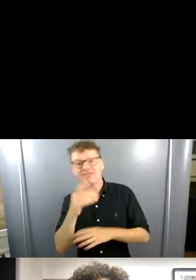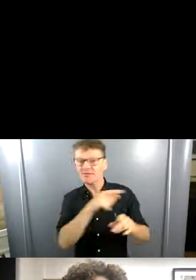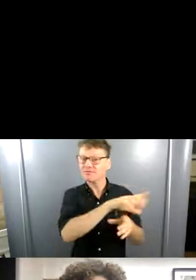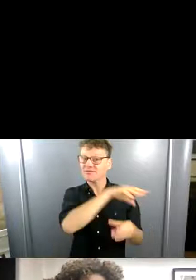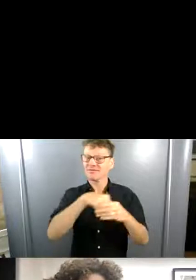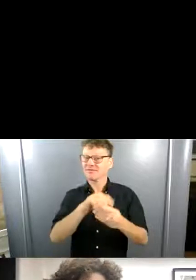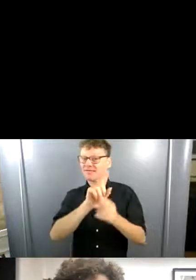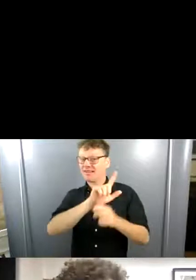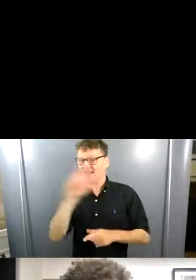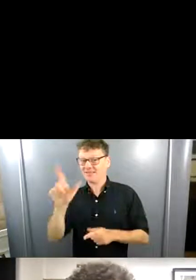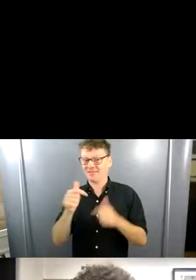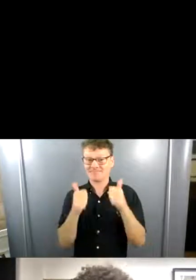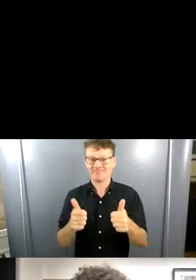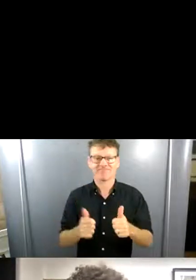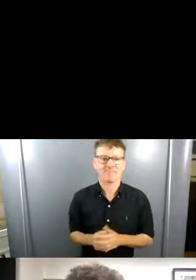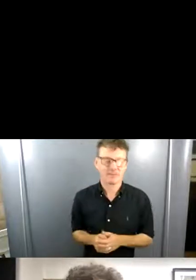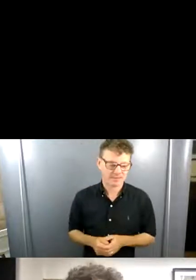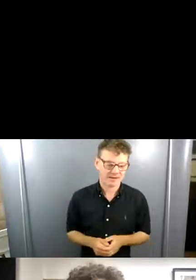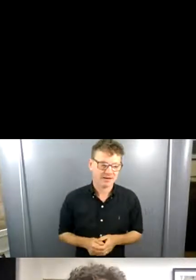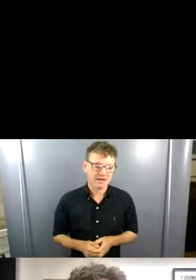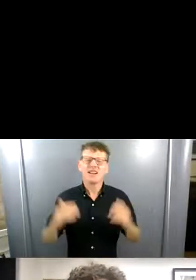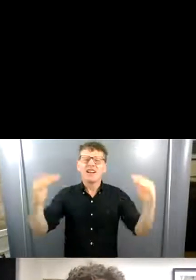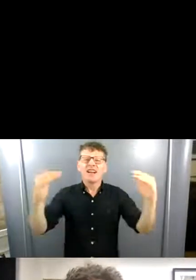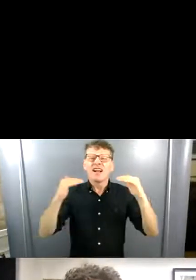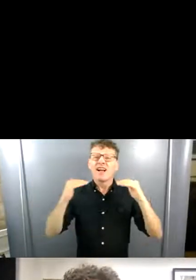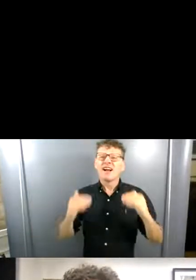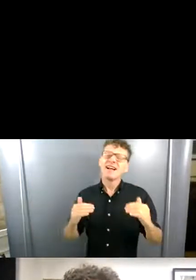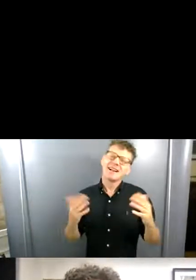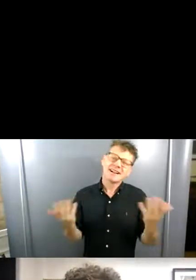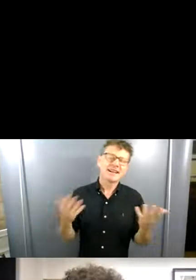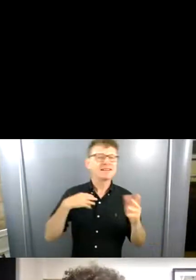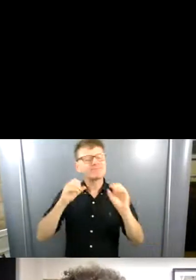so just a couple of starting points I guess for the talk